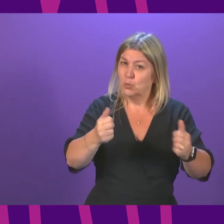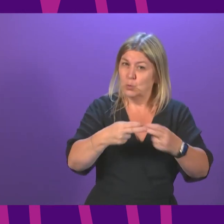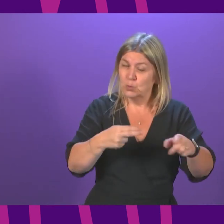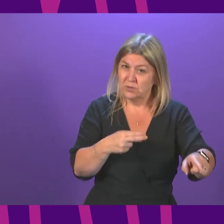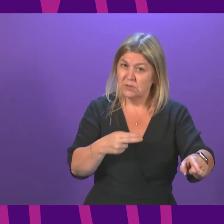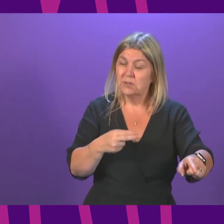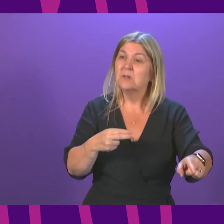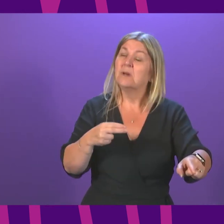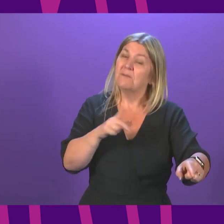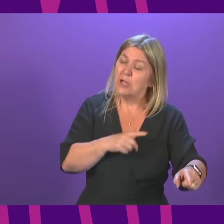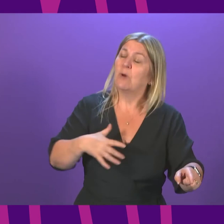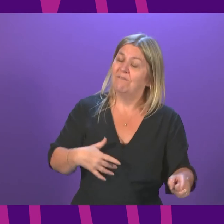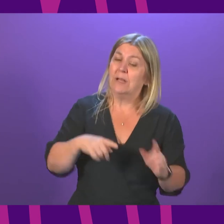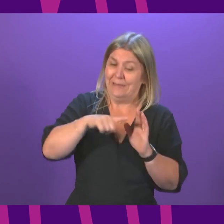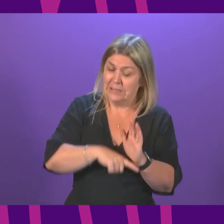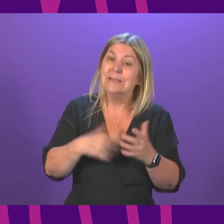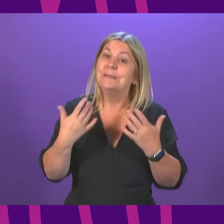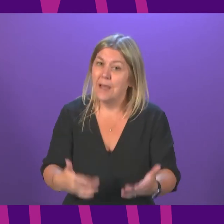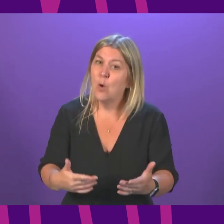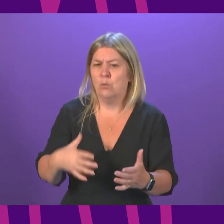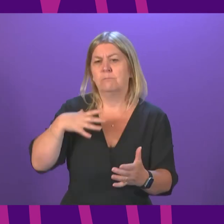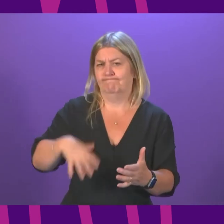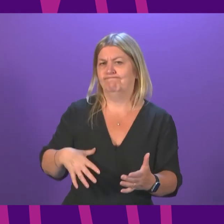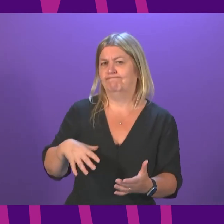and is perhaps a worthwhile thing to have achieved in the bill.